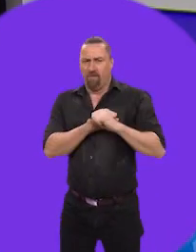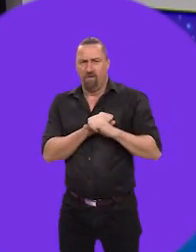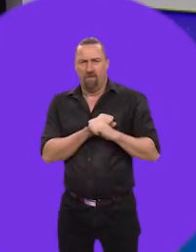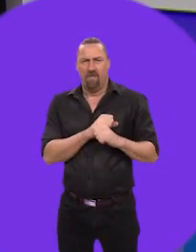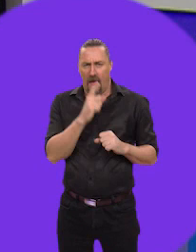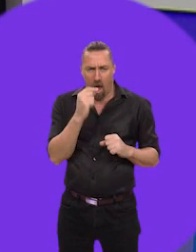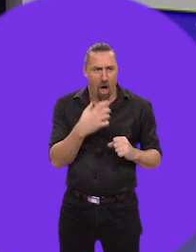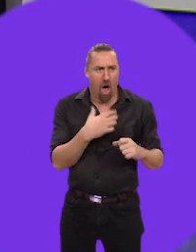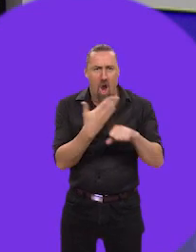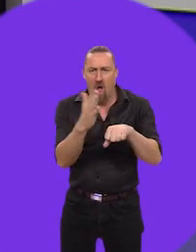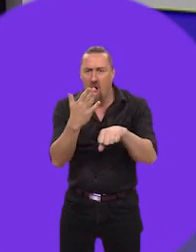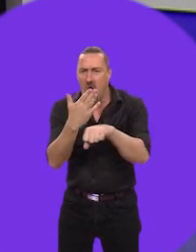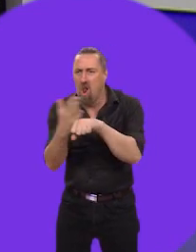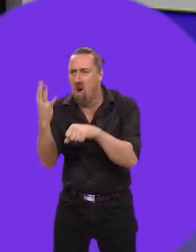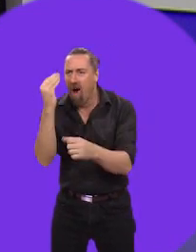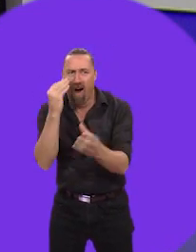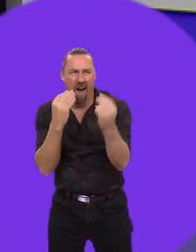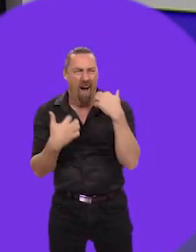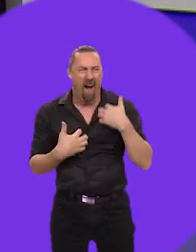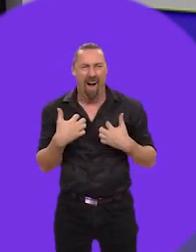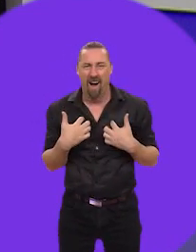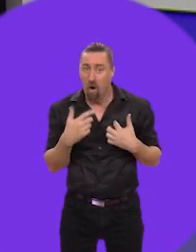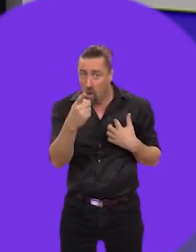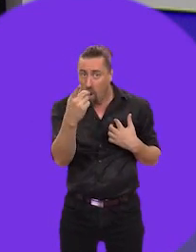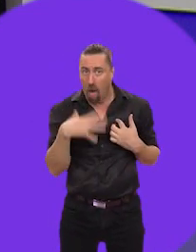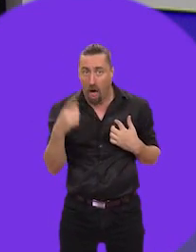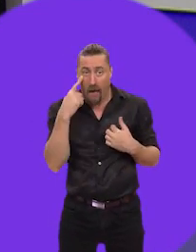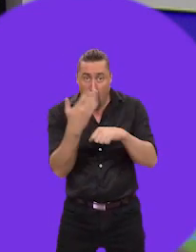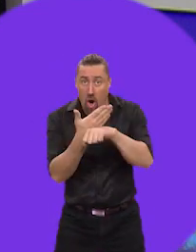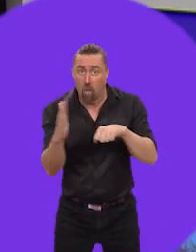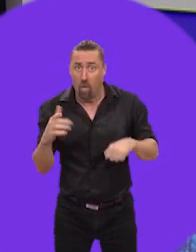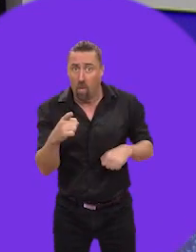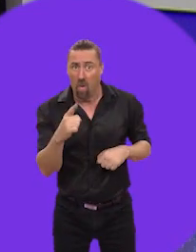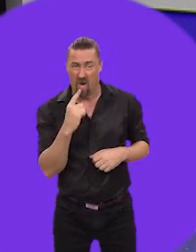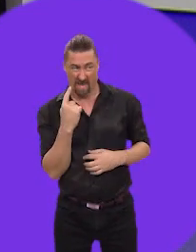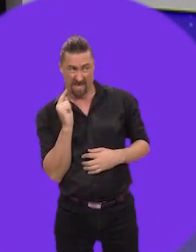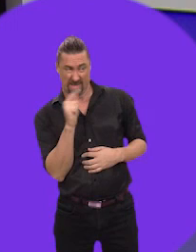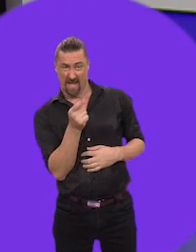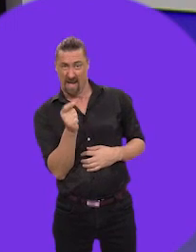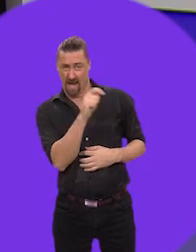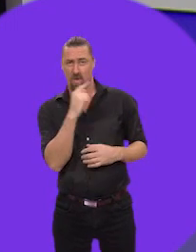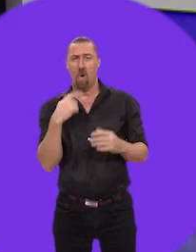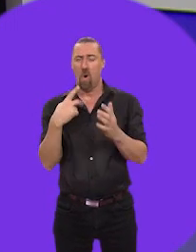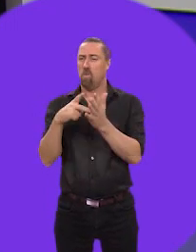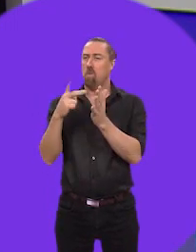of new experiences. Would you like to do something new? Well, up next, we're going to do some bushwalking Yoga